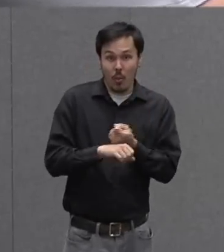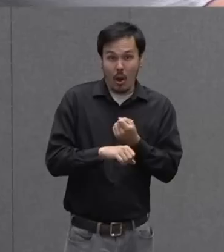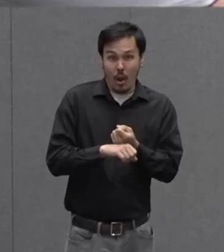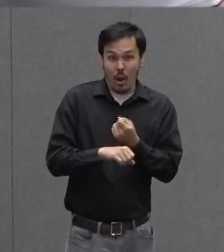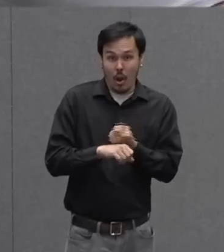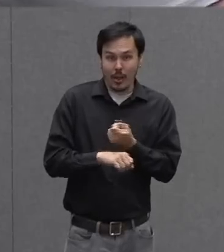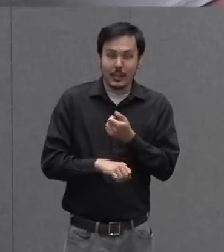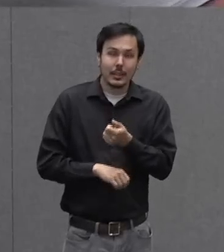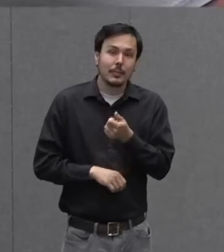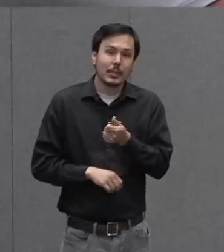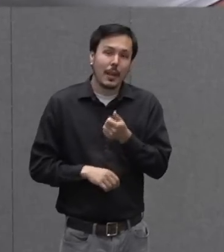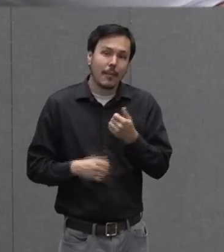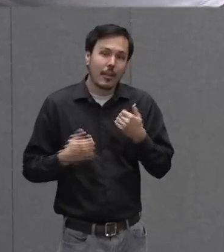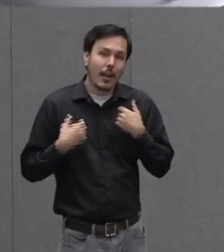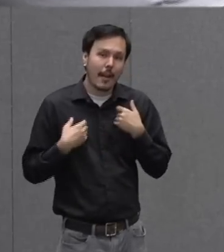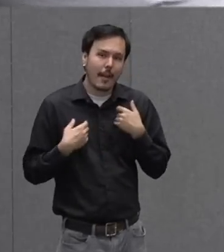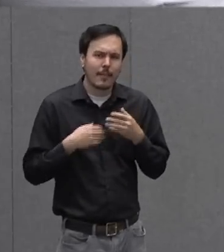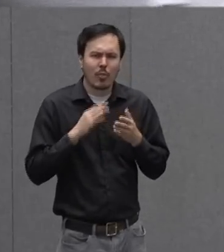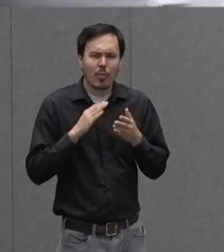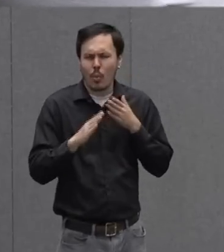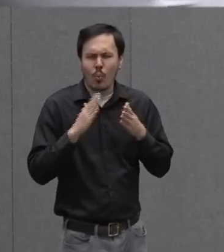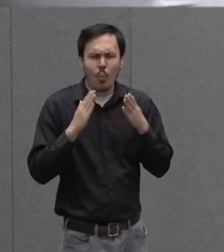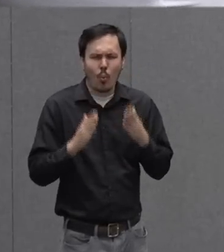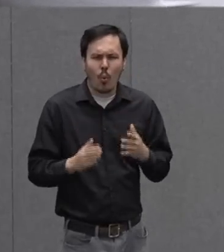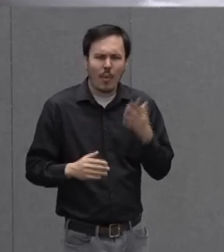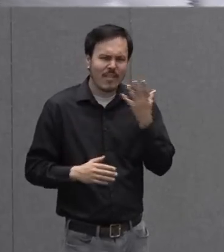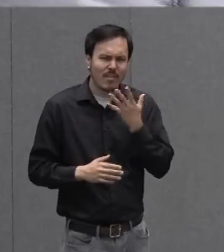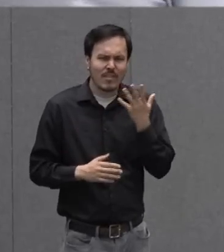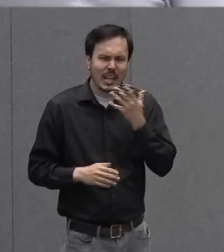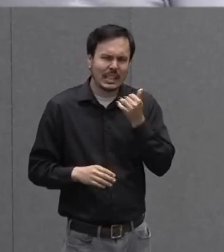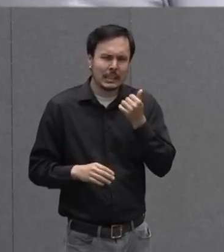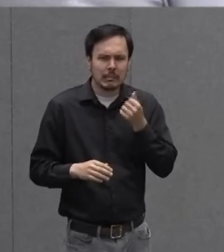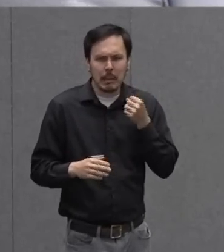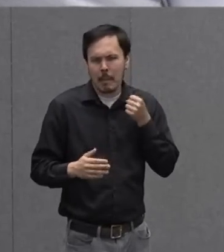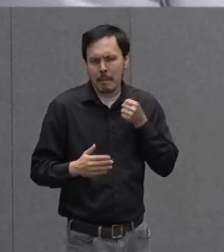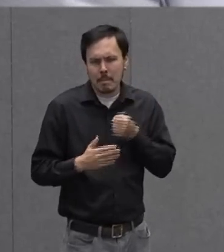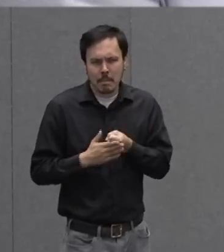He has his warrior face on and he's smashes the clothespin.